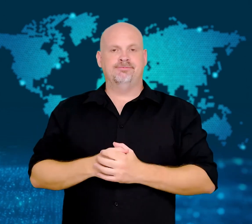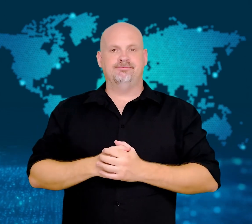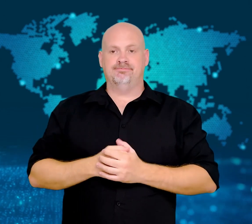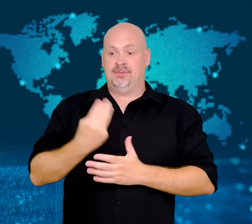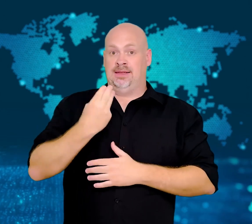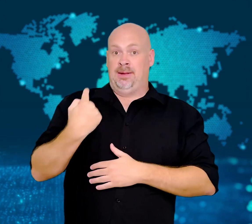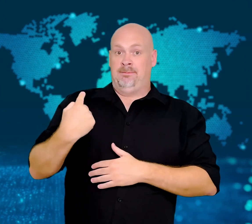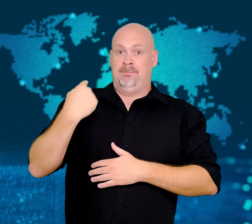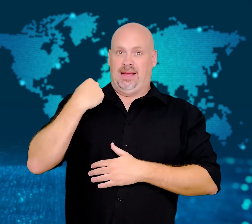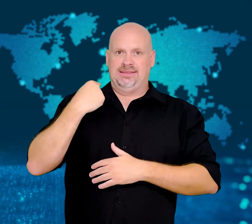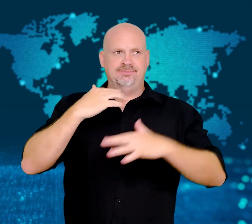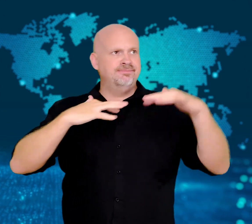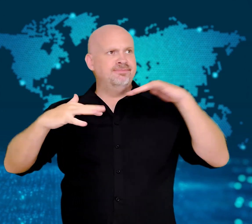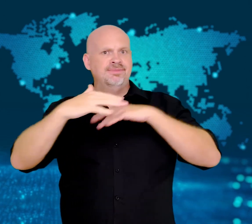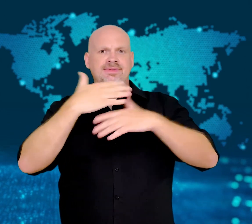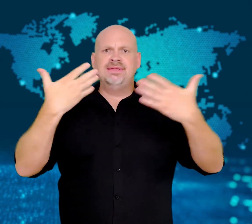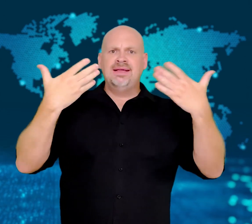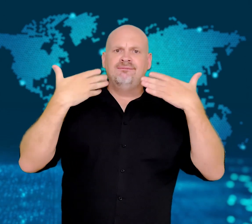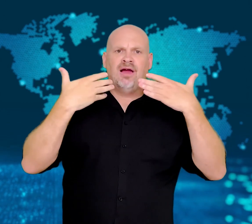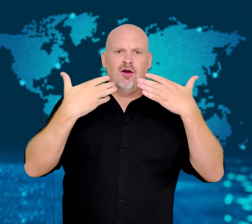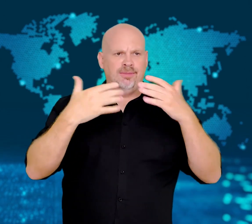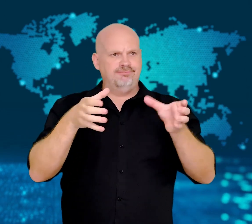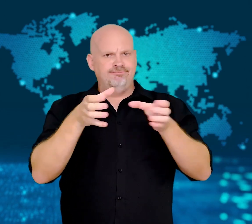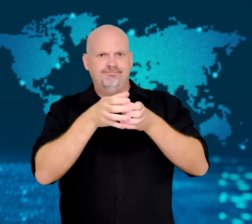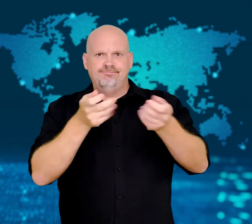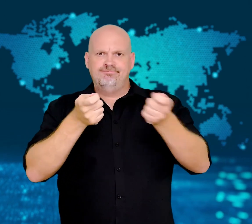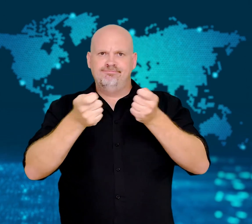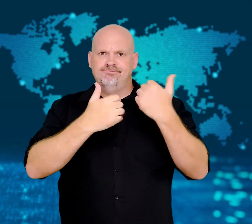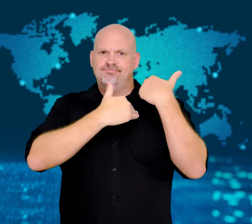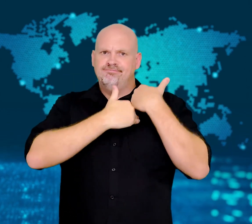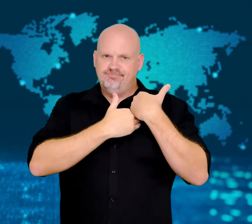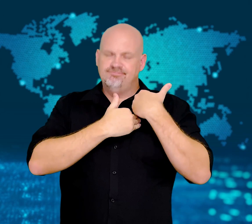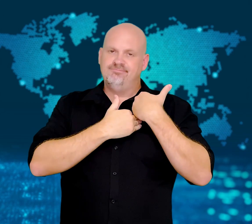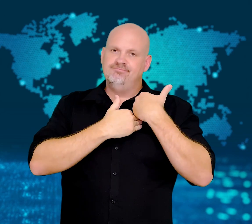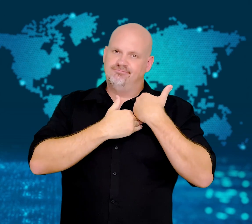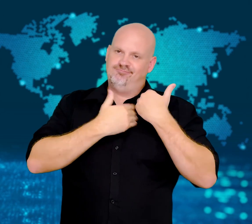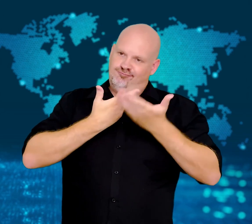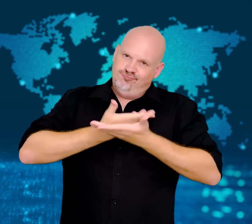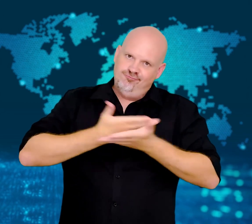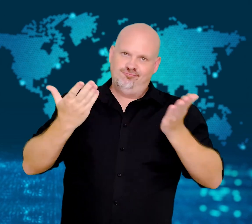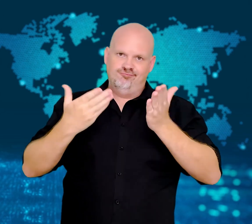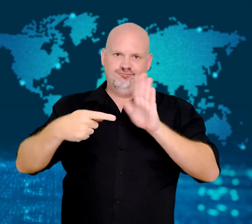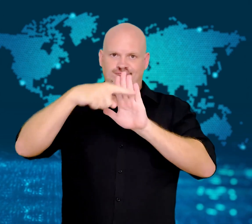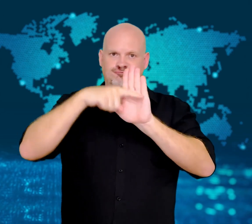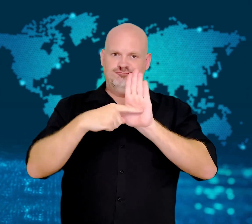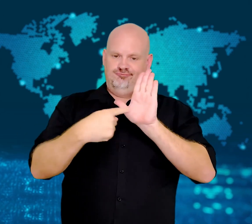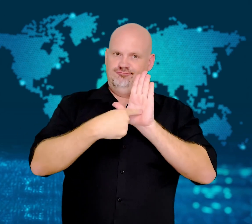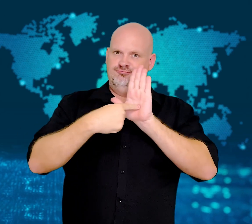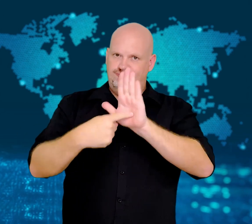that will limit and ban single-use plastics in the country,